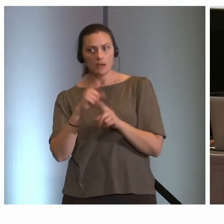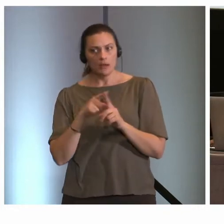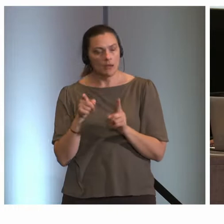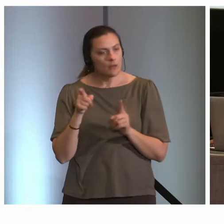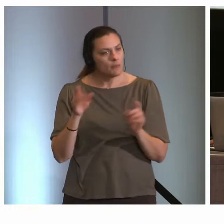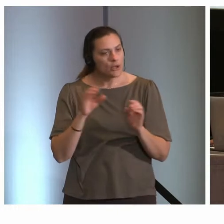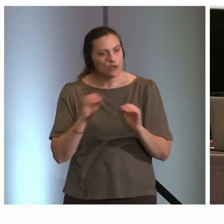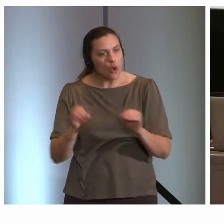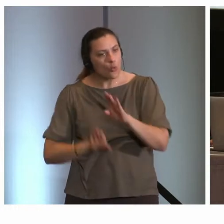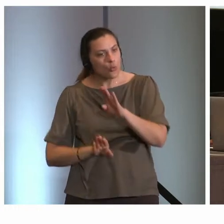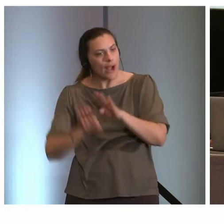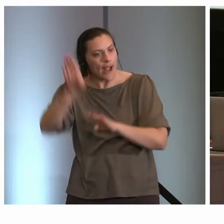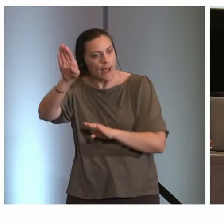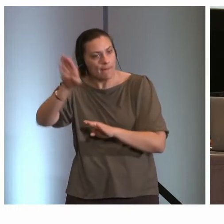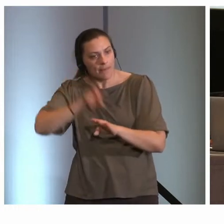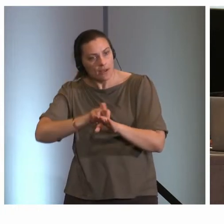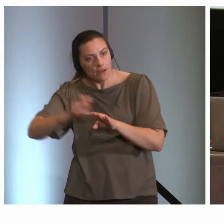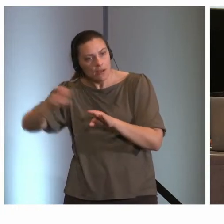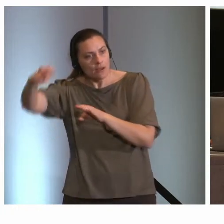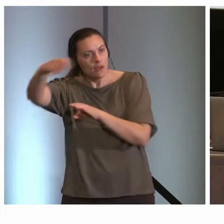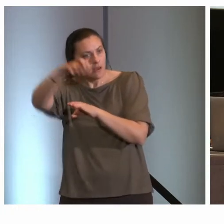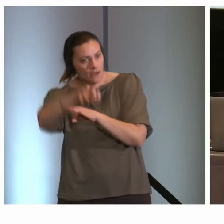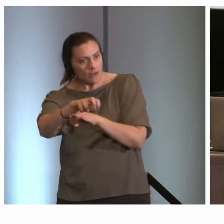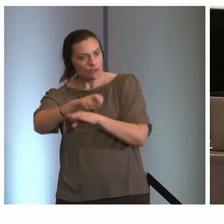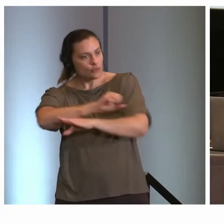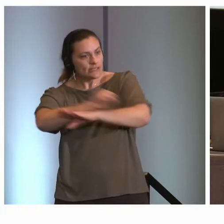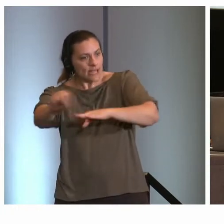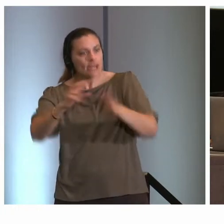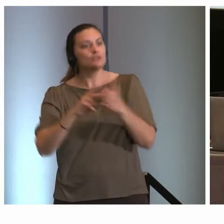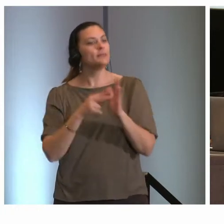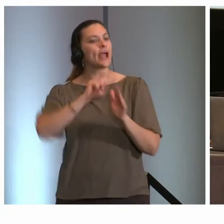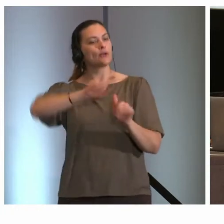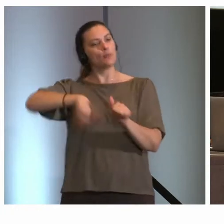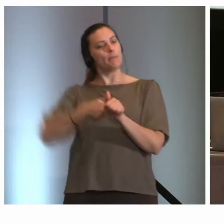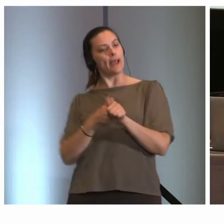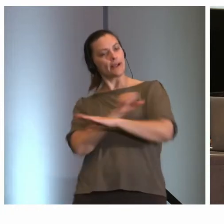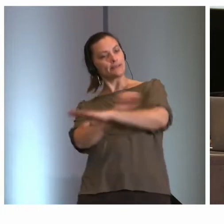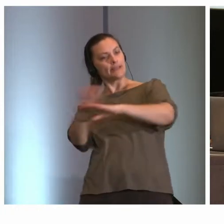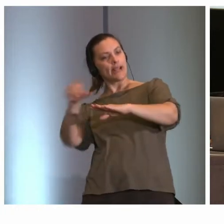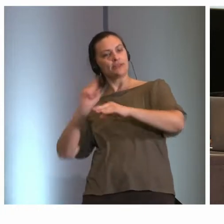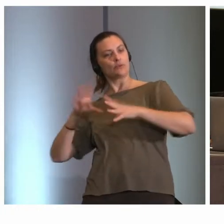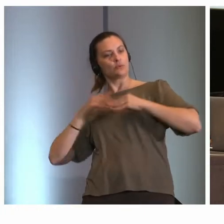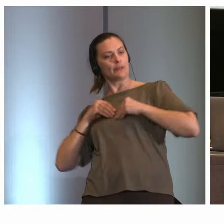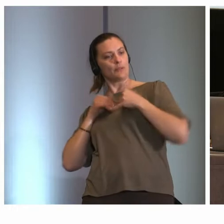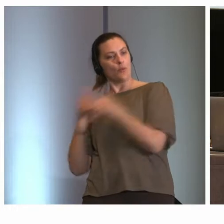Oklahoma, which she had to accept backstage because there was no ramp to the stage. That was fixed.